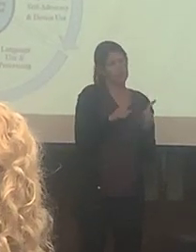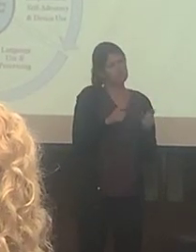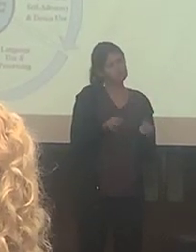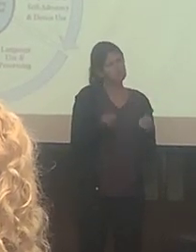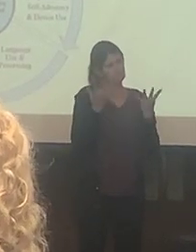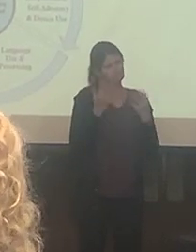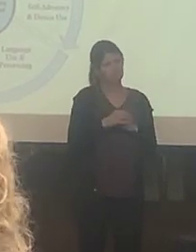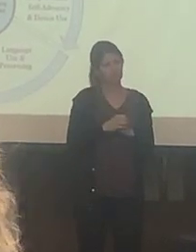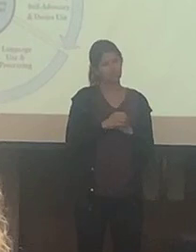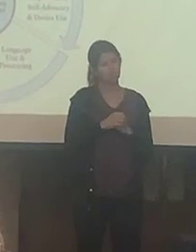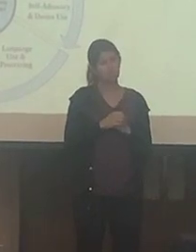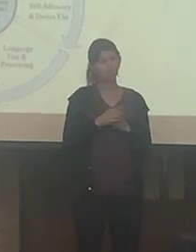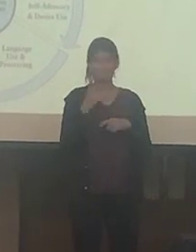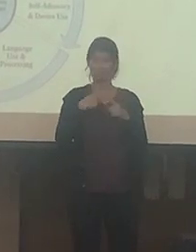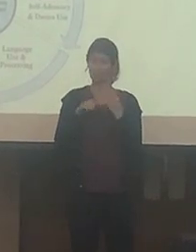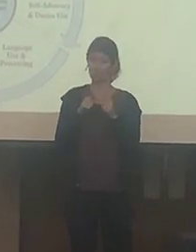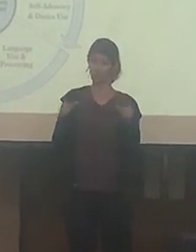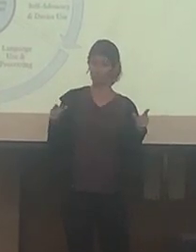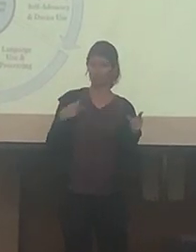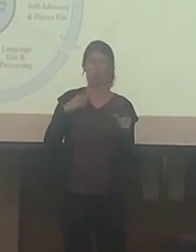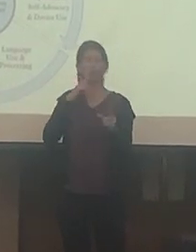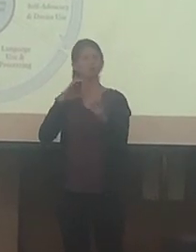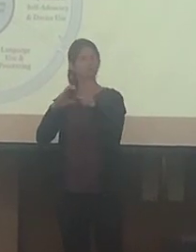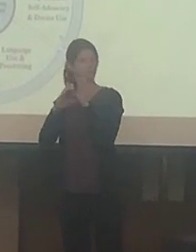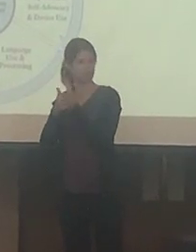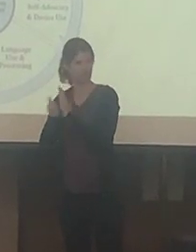how about their sign language you think or communication skills if they're using sign